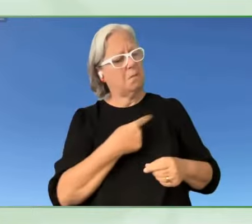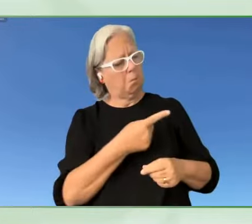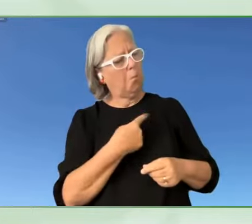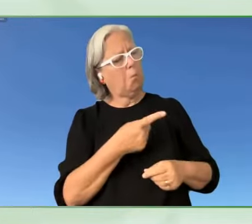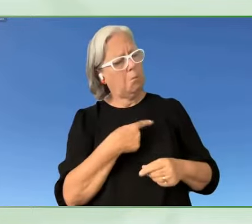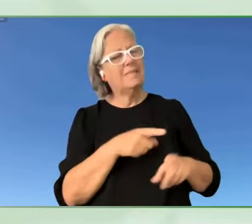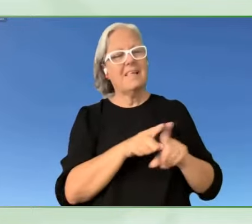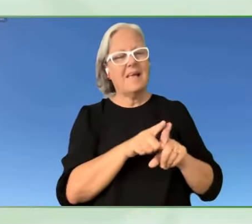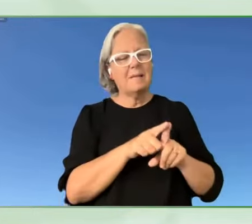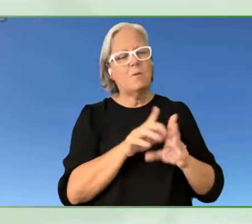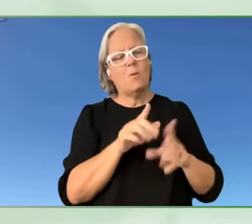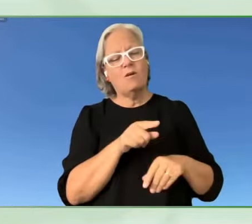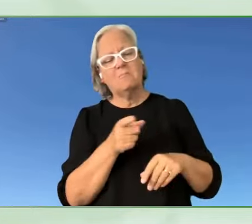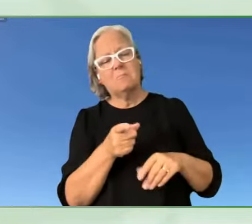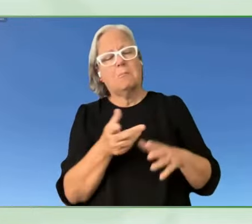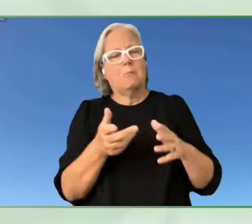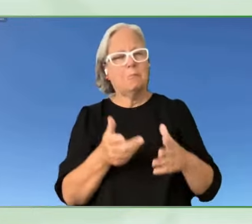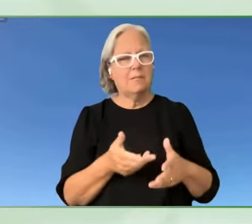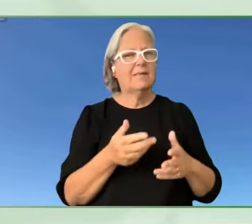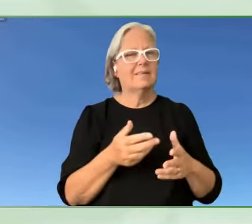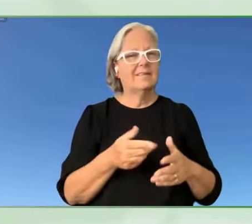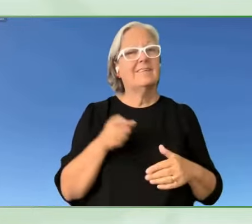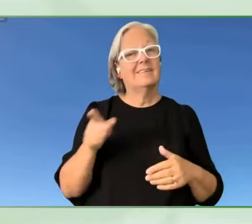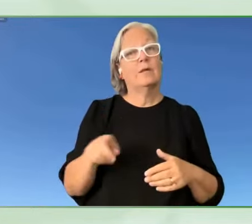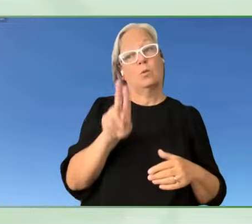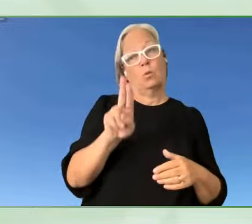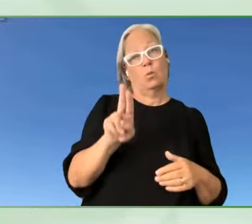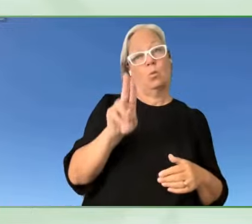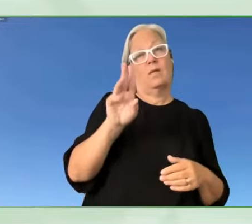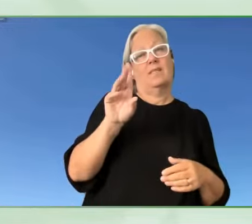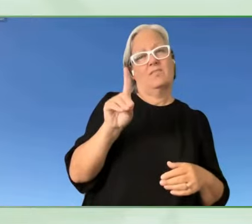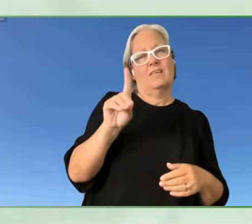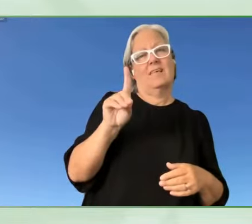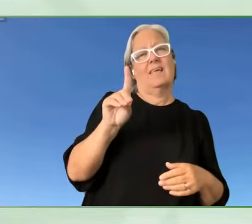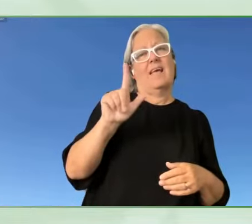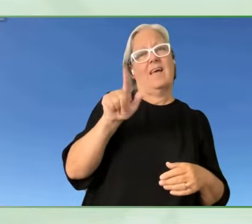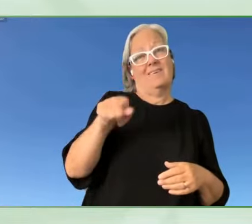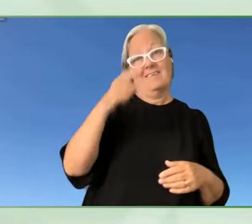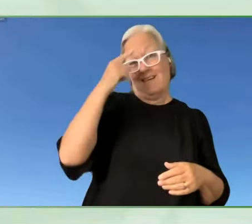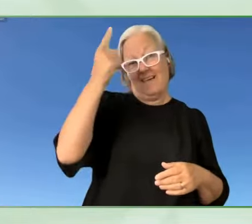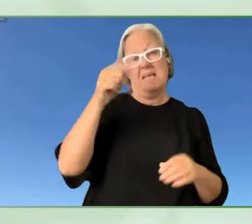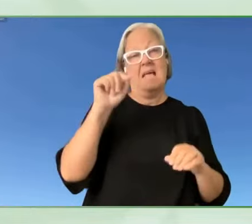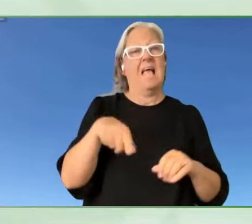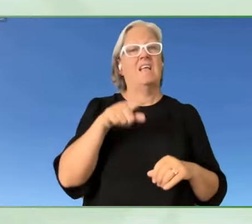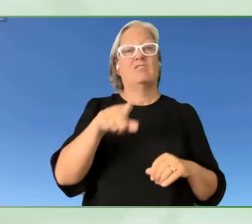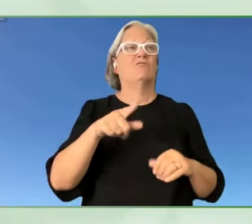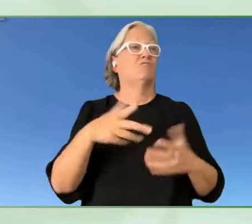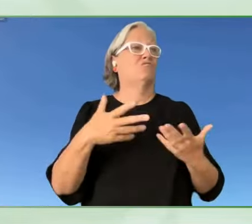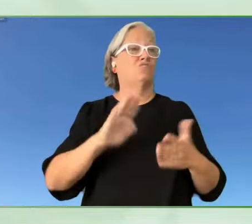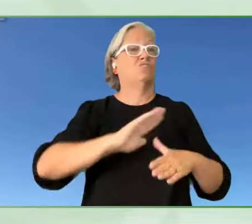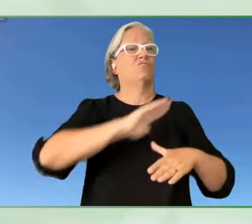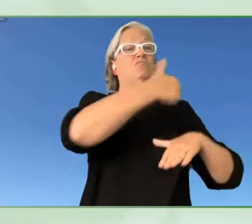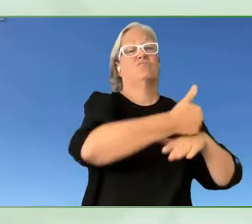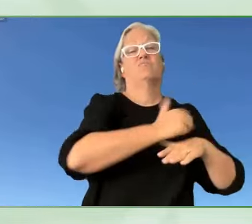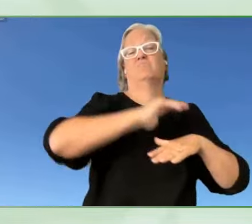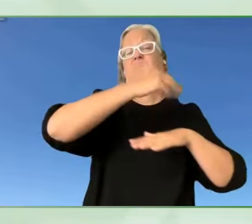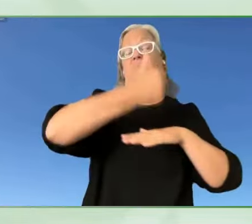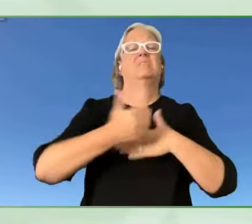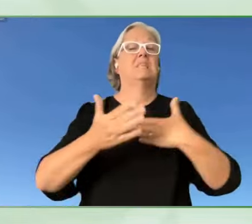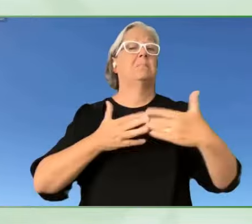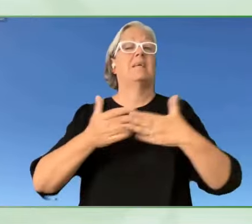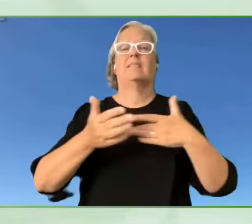What is equity?